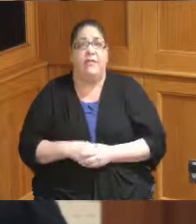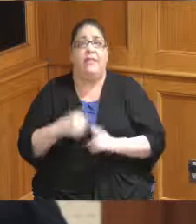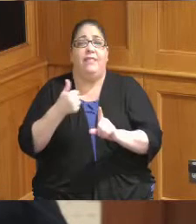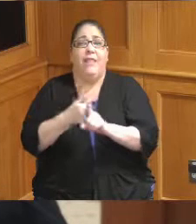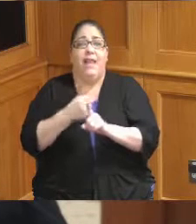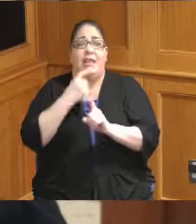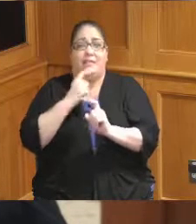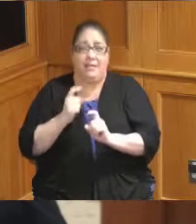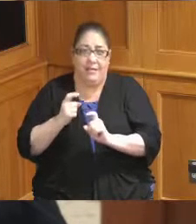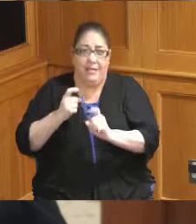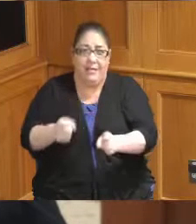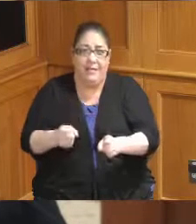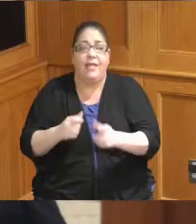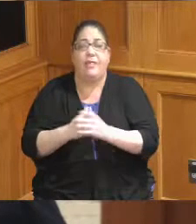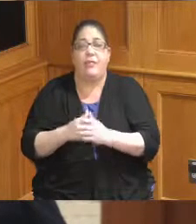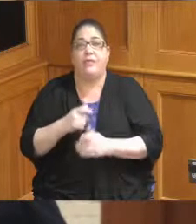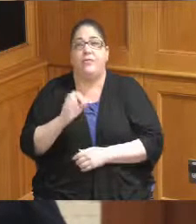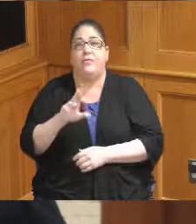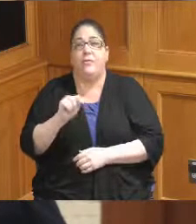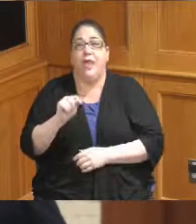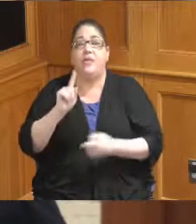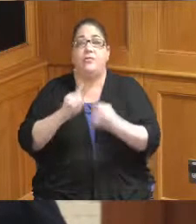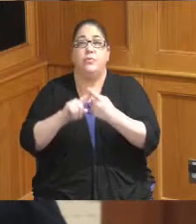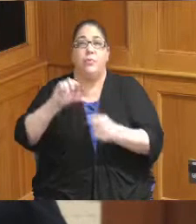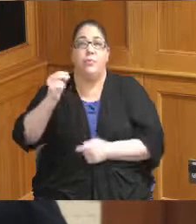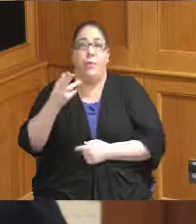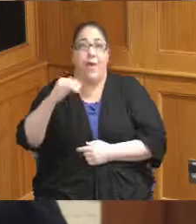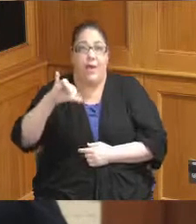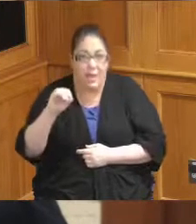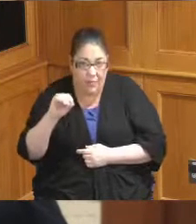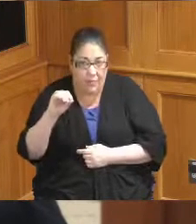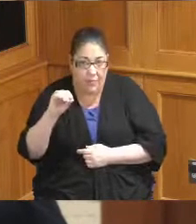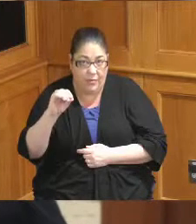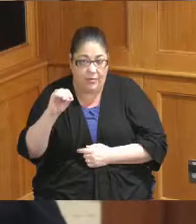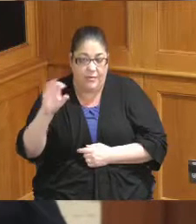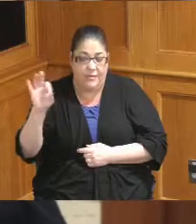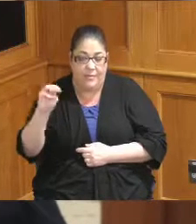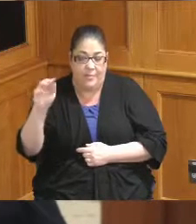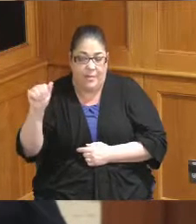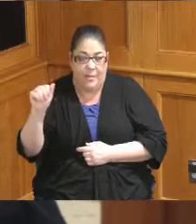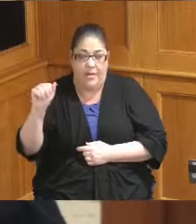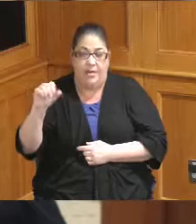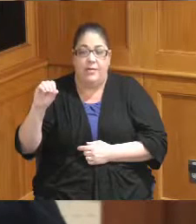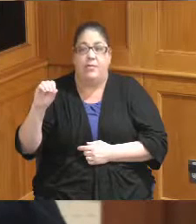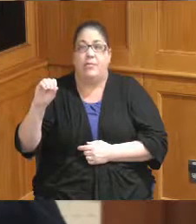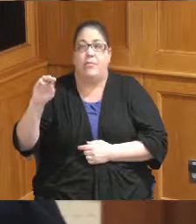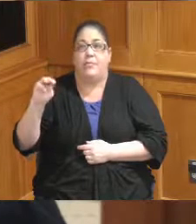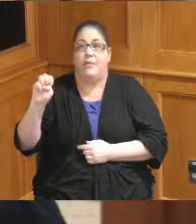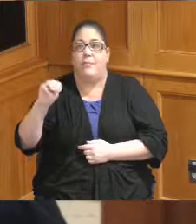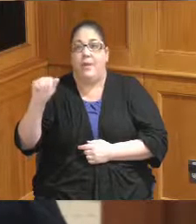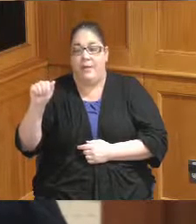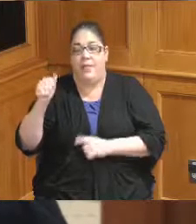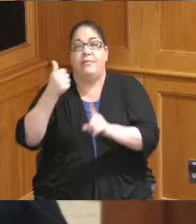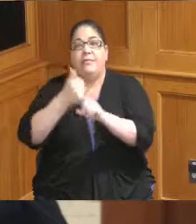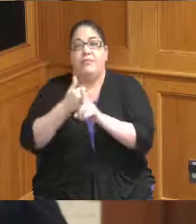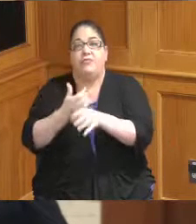mitigration Grant to the Ohio Emergency Management agency OHEMA as recipient and MST is sub-recipient